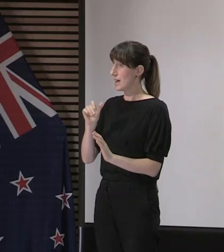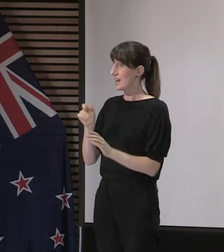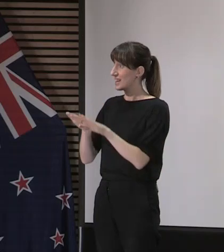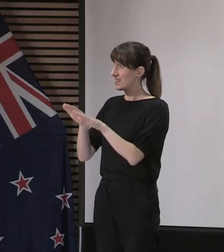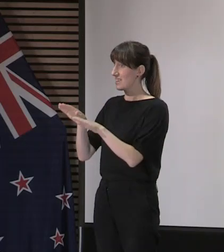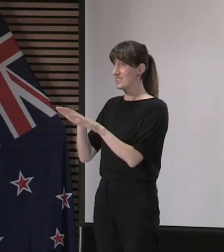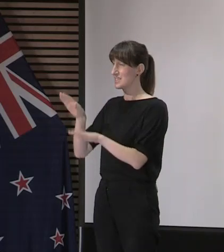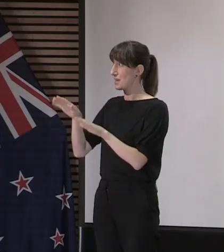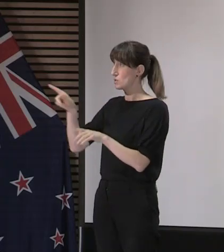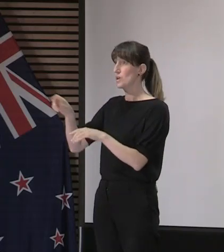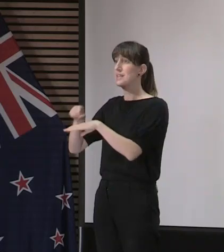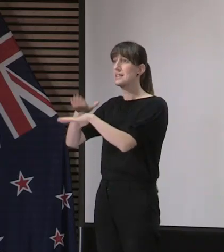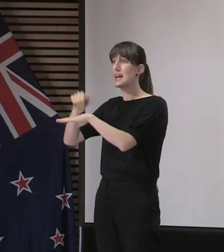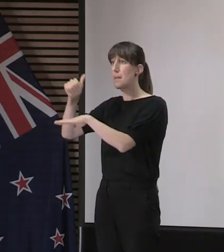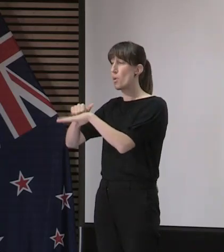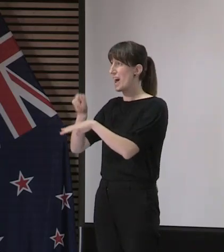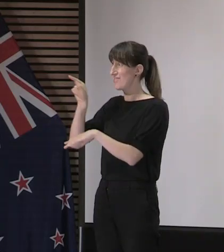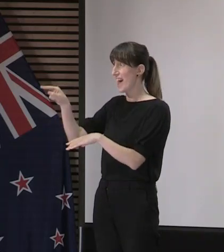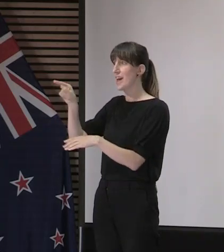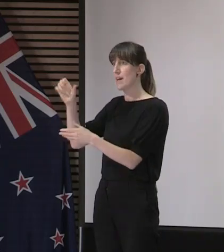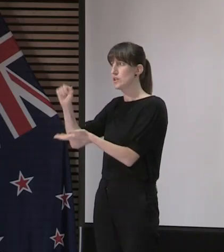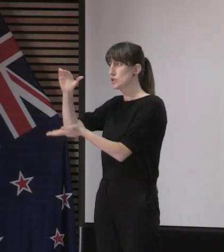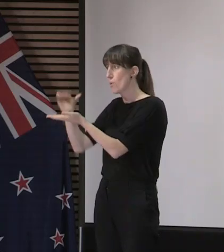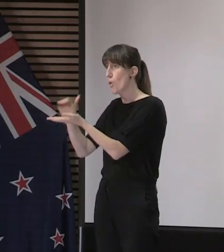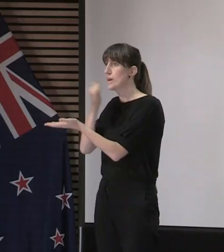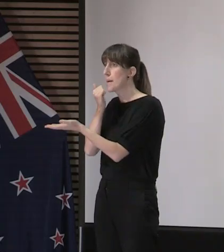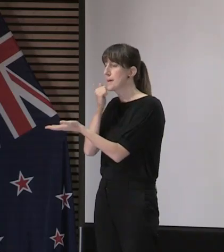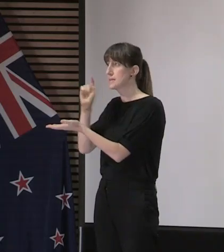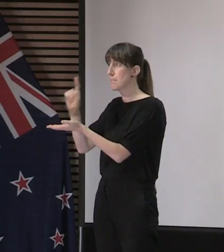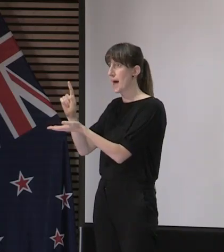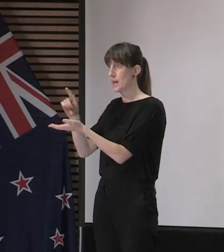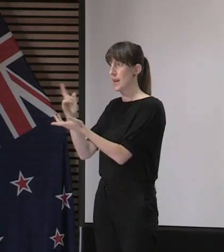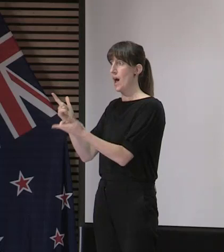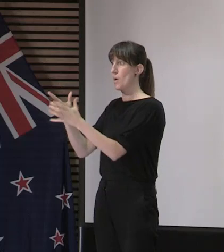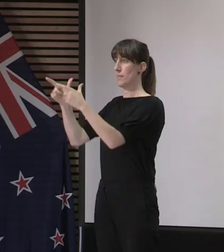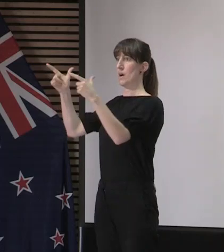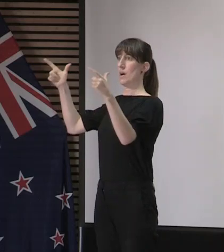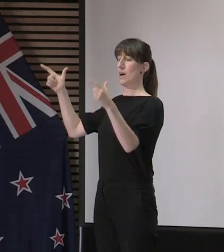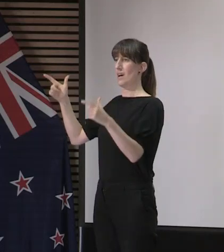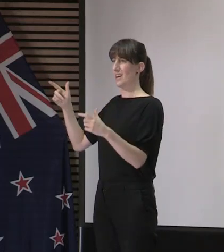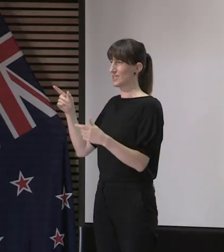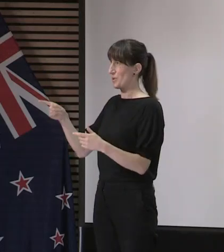approach we are maintaining. I'd also point to countries - in particular ones like Singapore - that also had